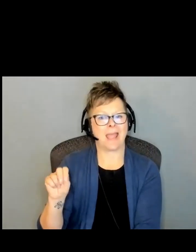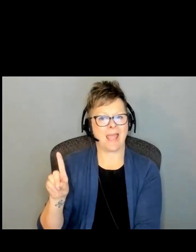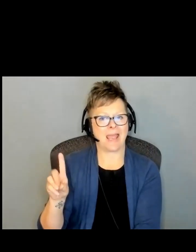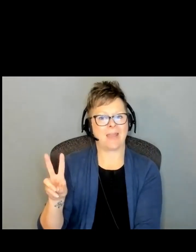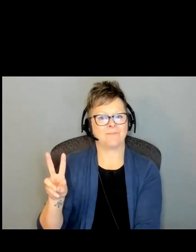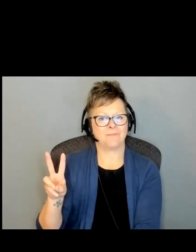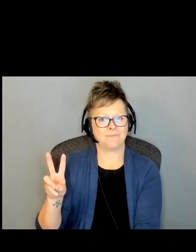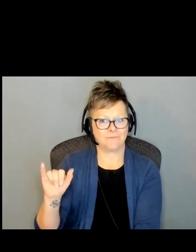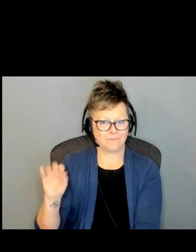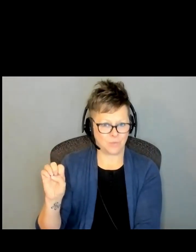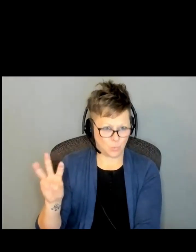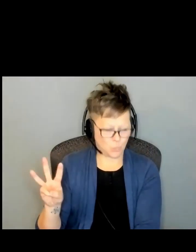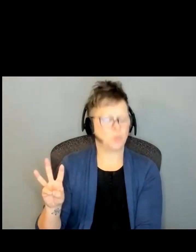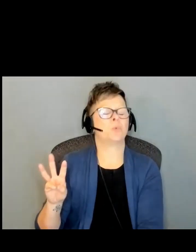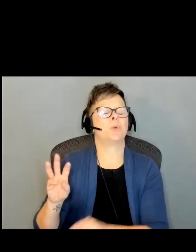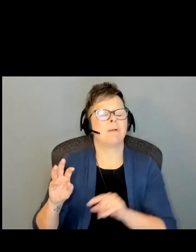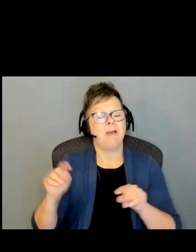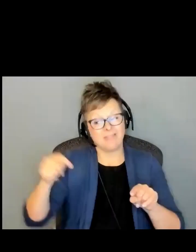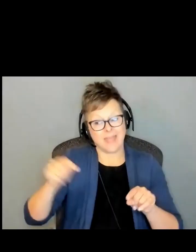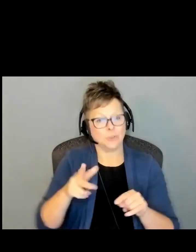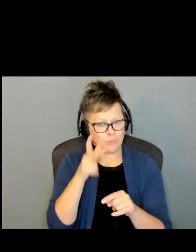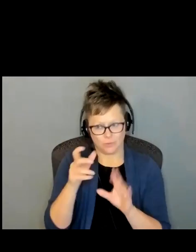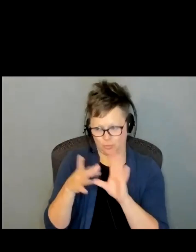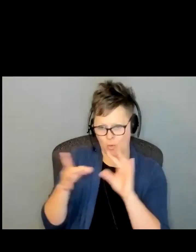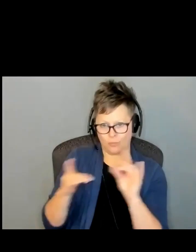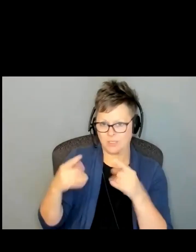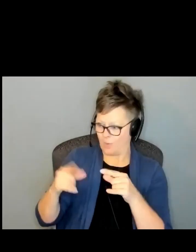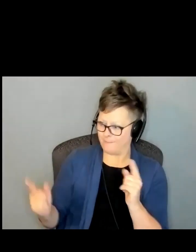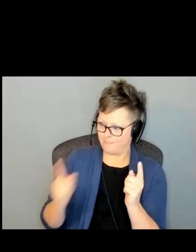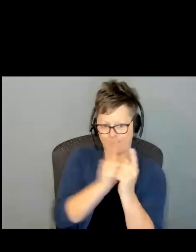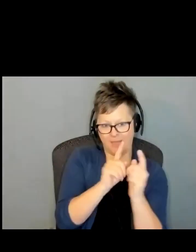Montgomery, the stories of when they met the families when they were little.